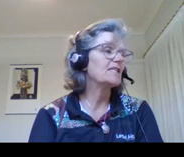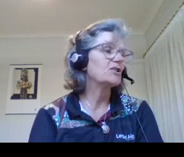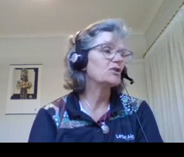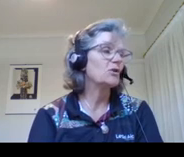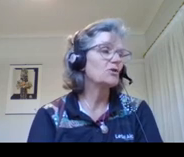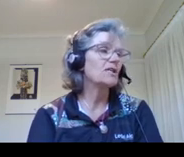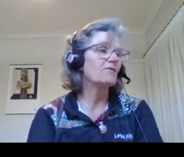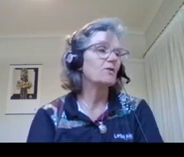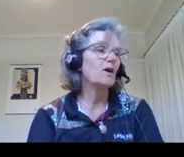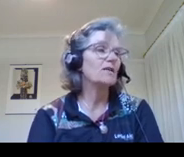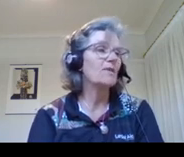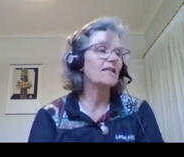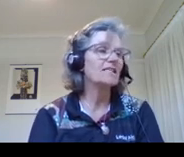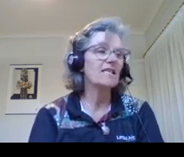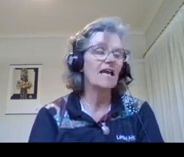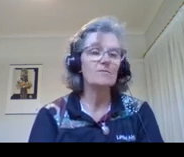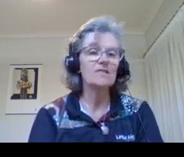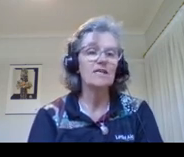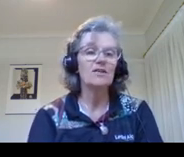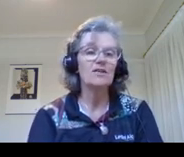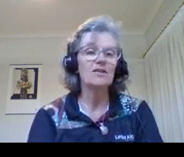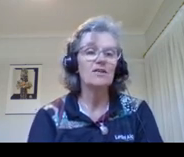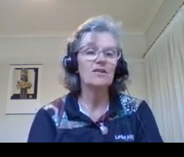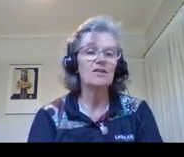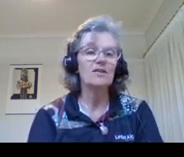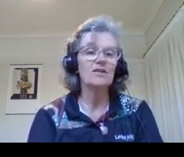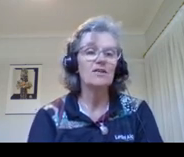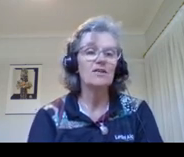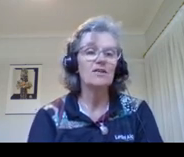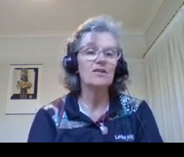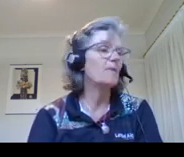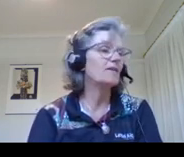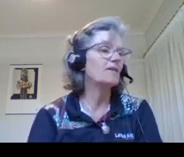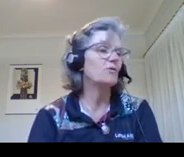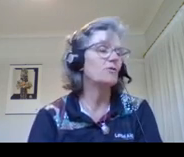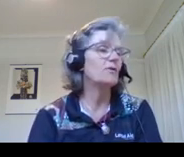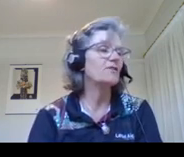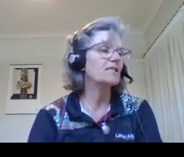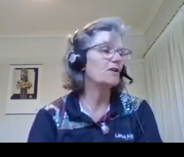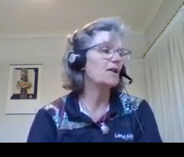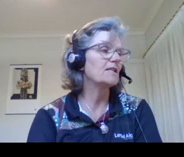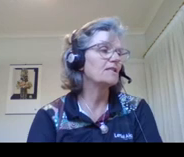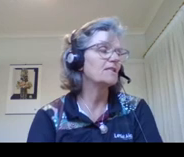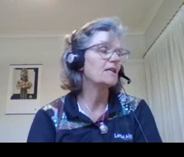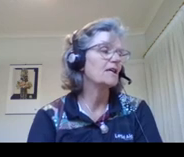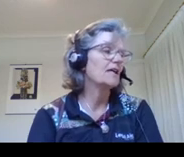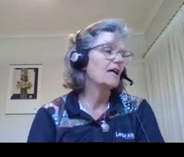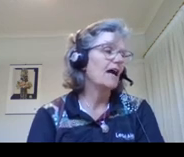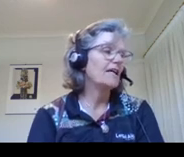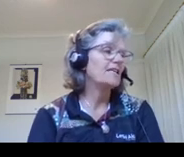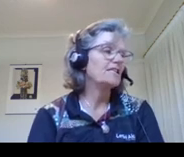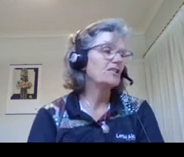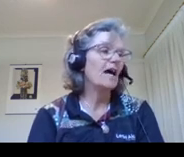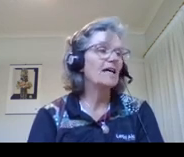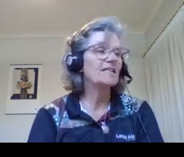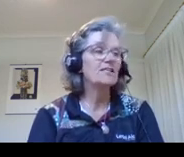is to talk to everyone about scams that people know about or have experienced a is to ask the